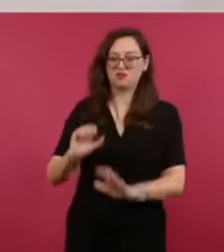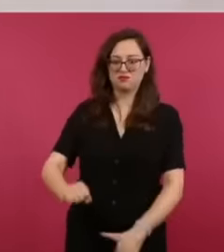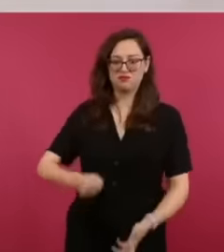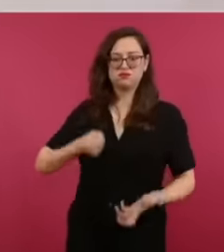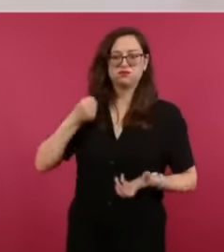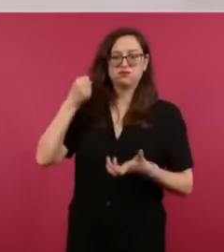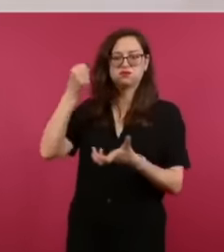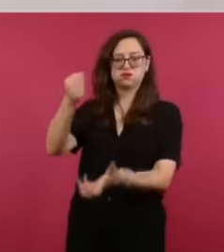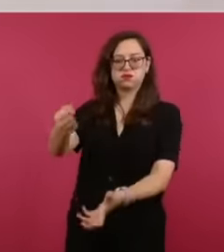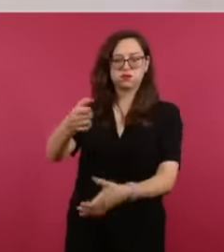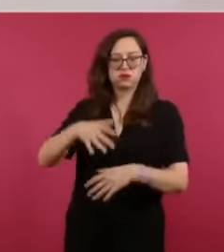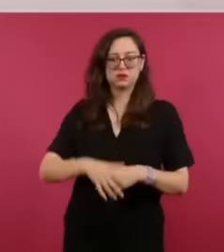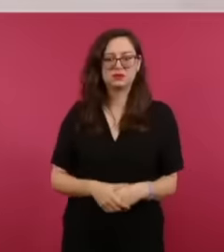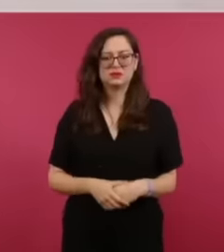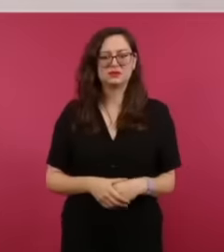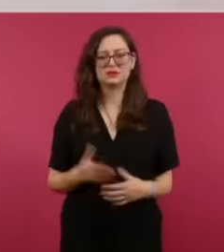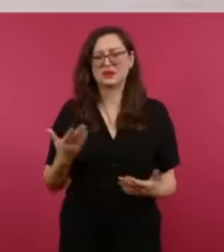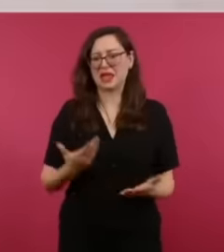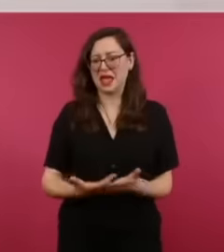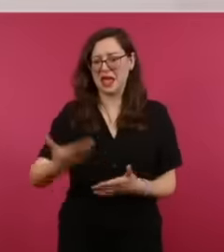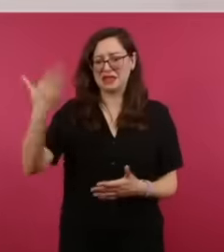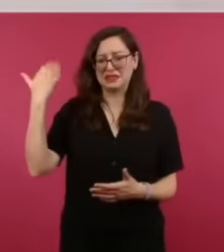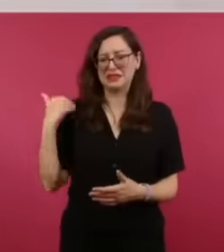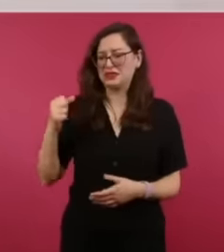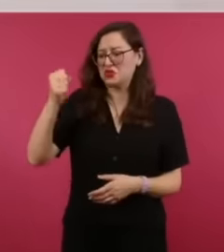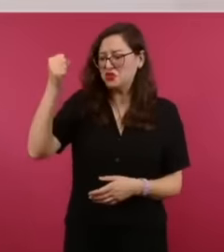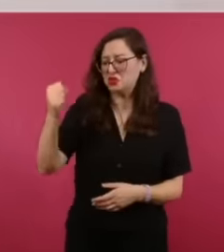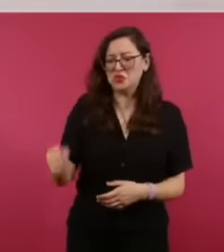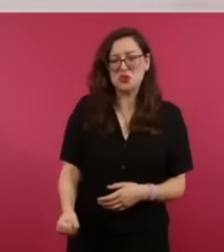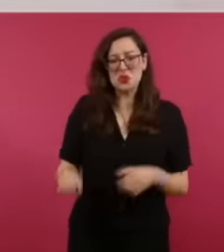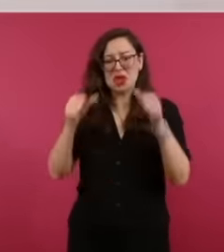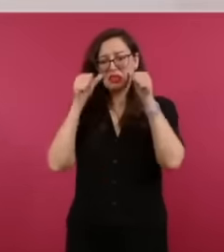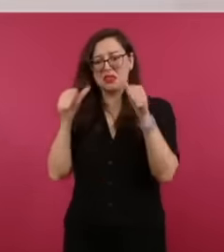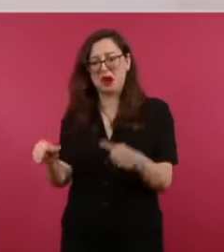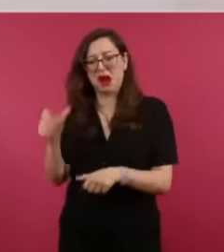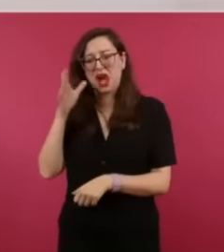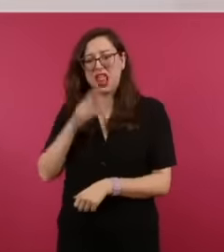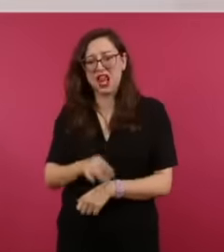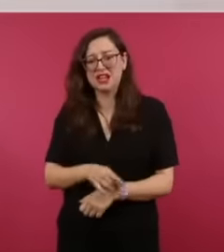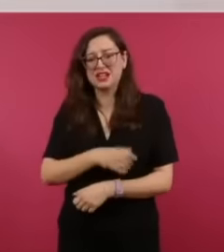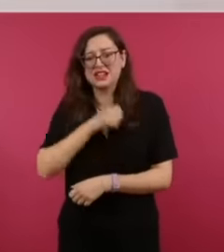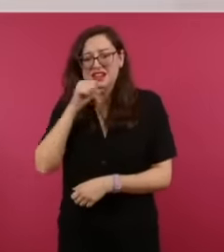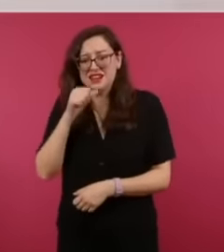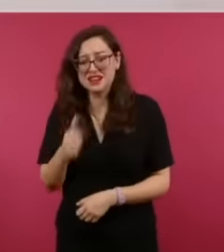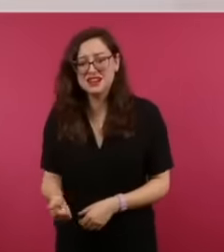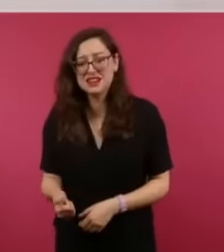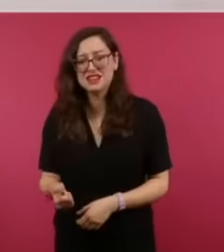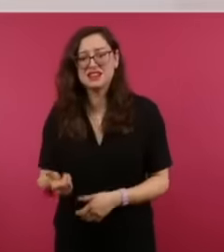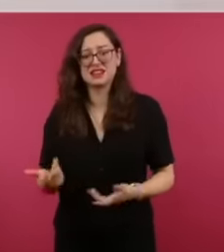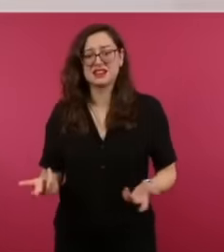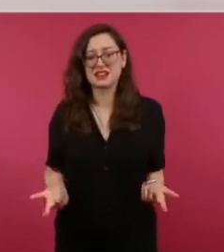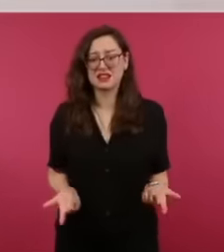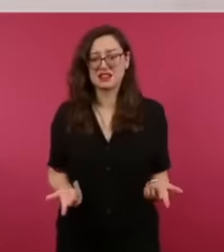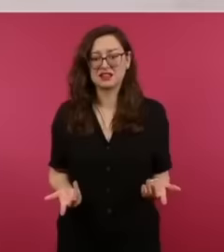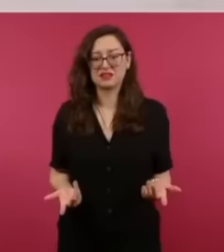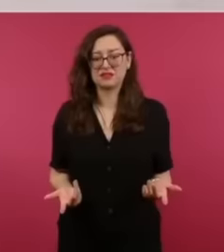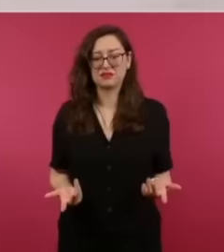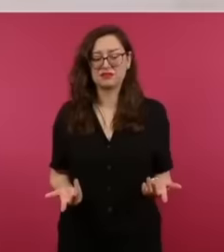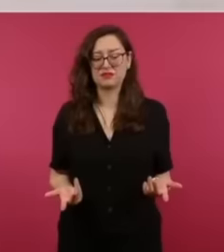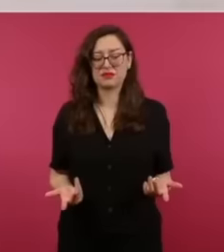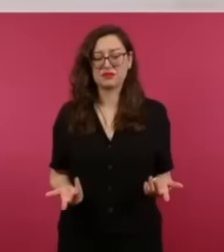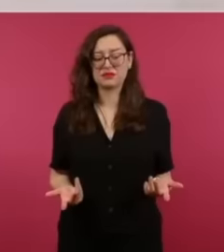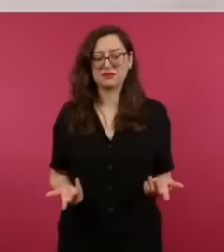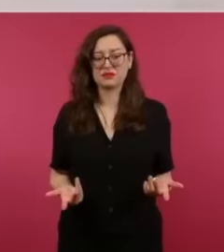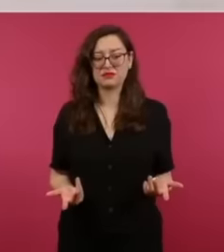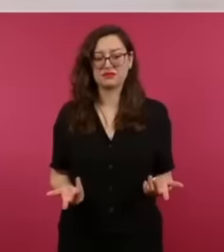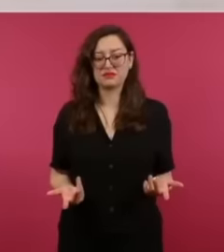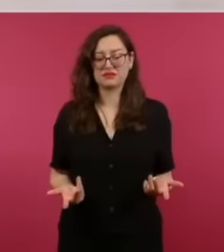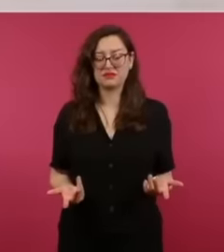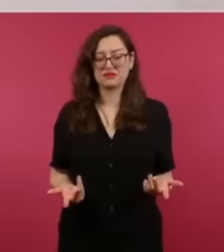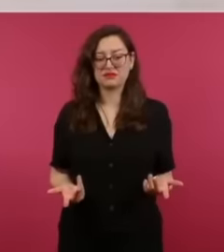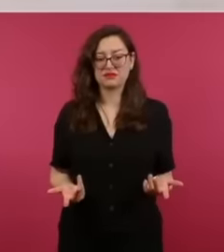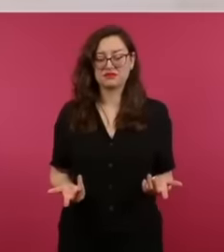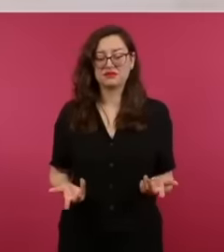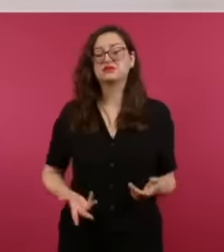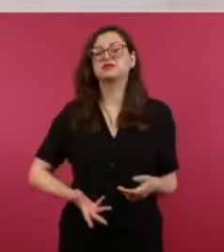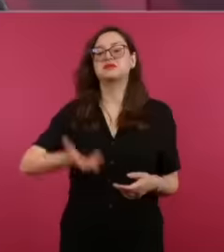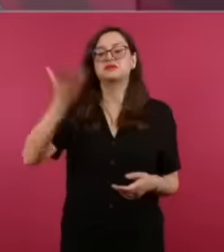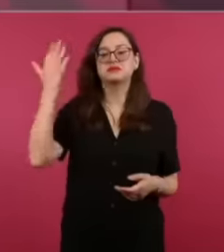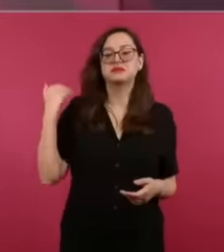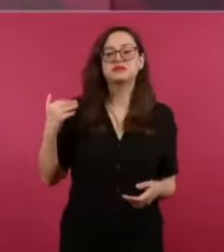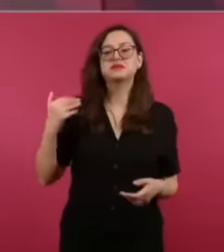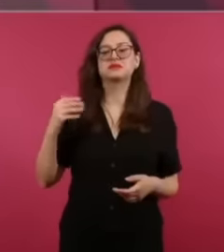in abandonment, all of Mexico saes What they did, they gave concessions to make